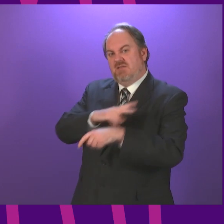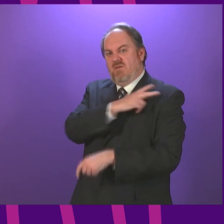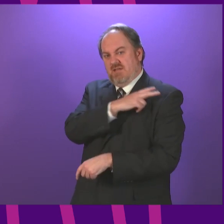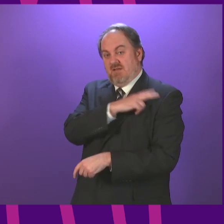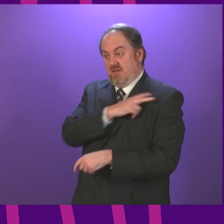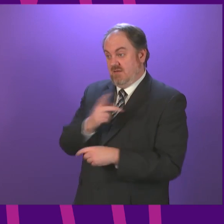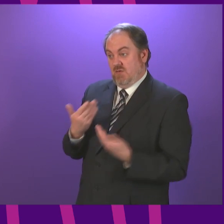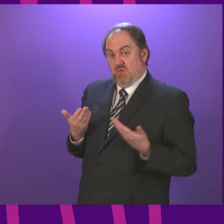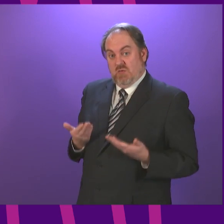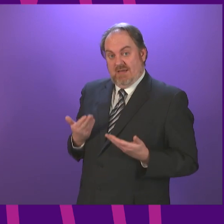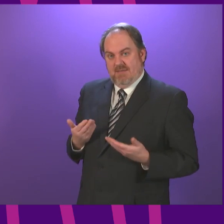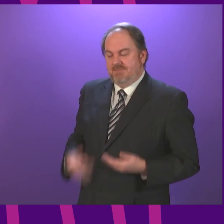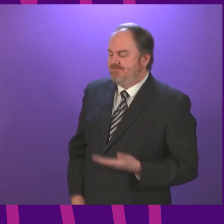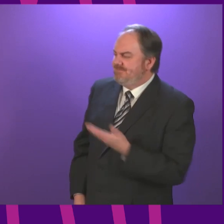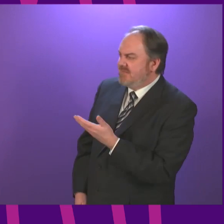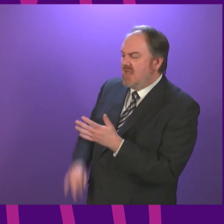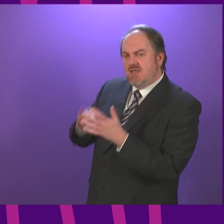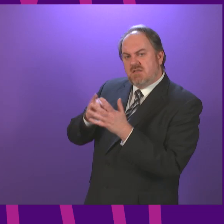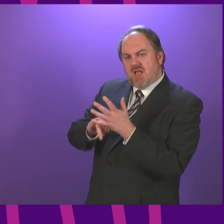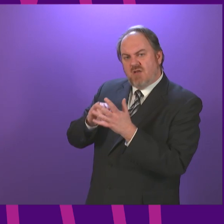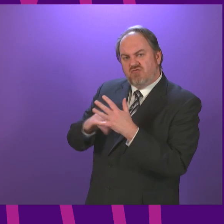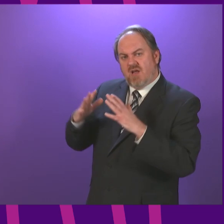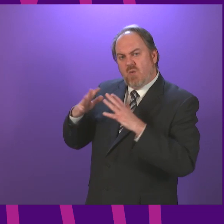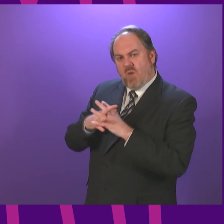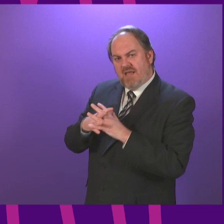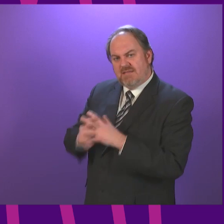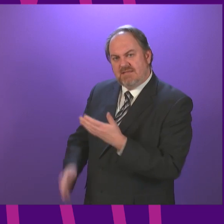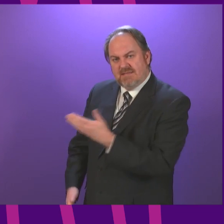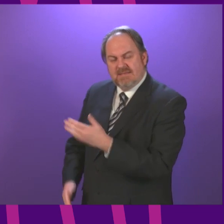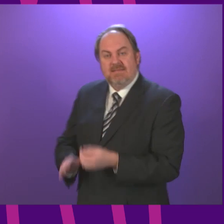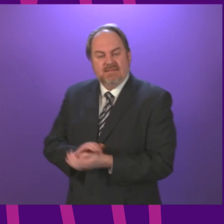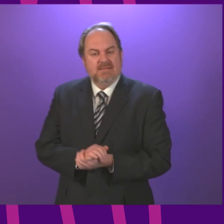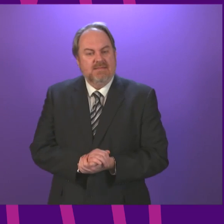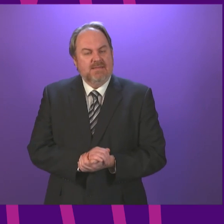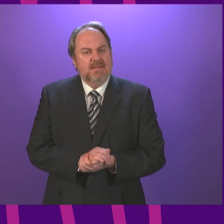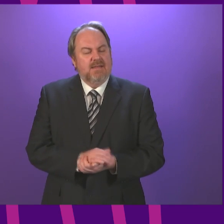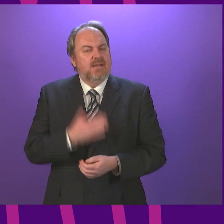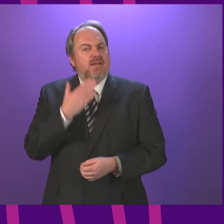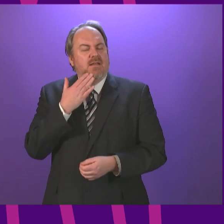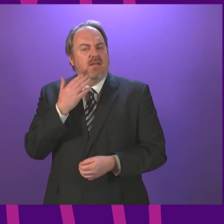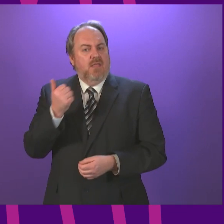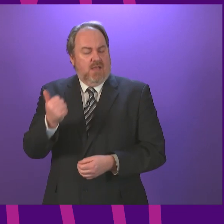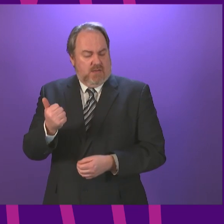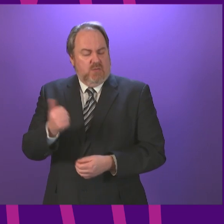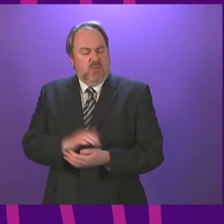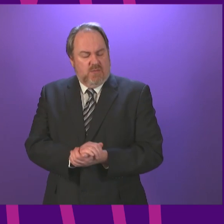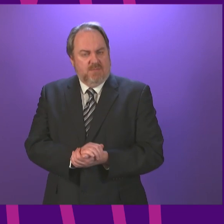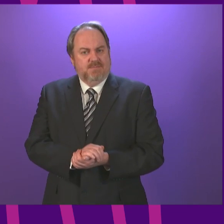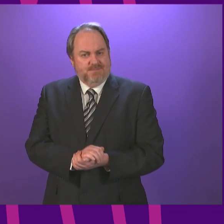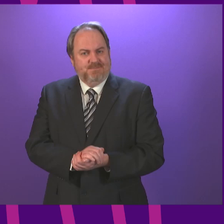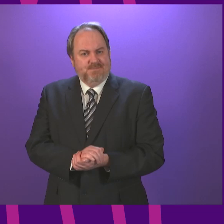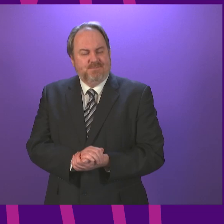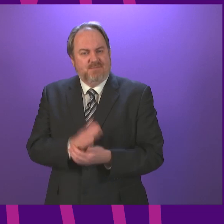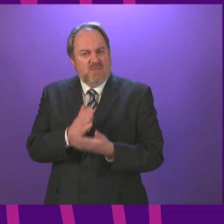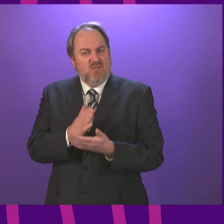Sandra White: I heard from the chief constable about